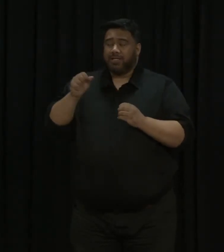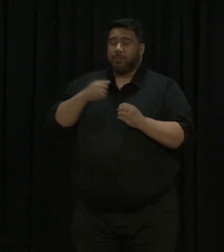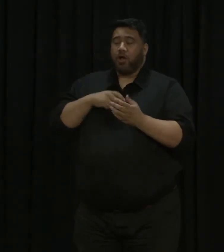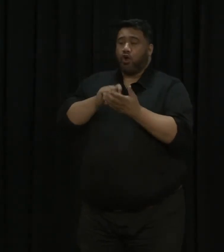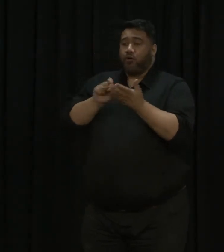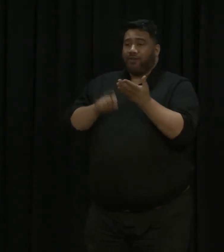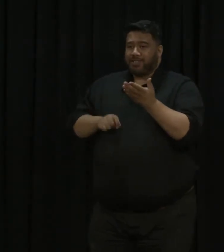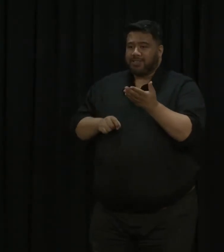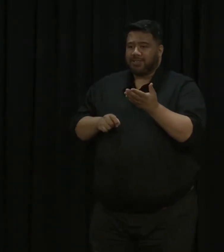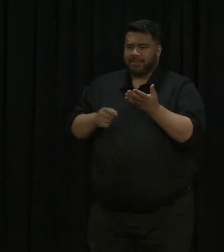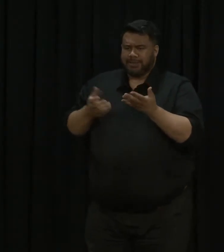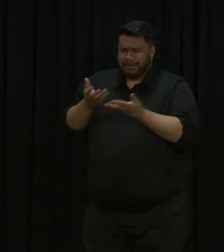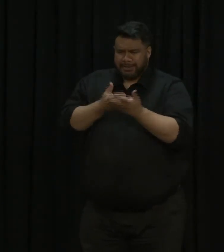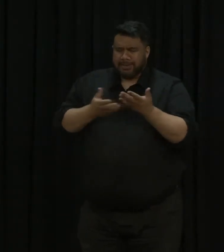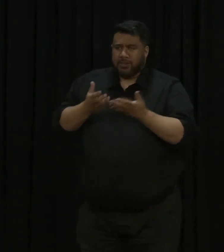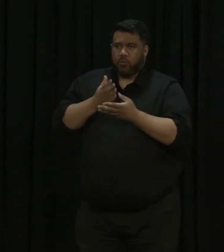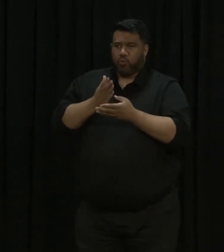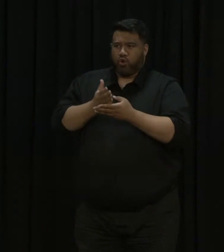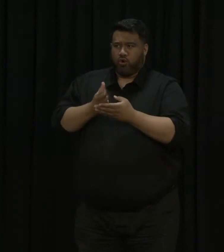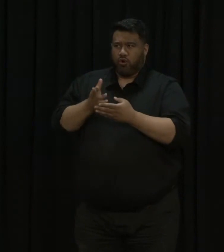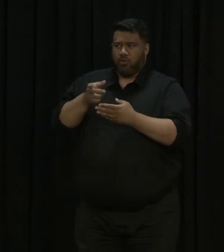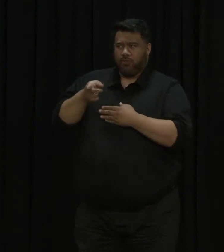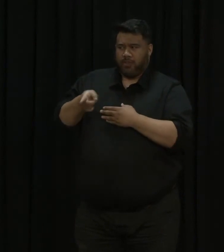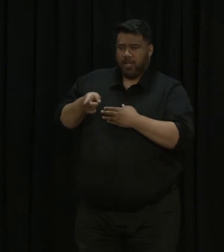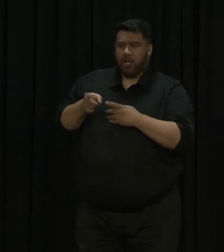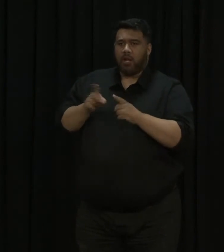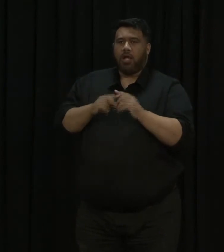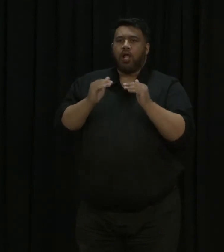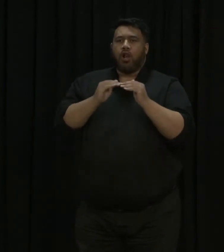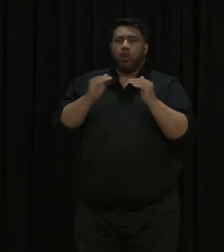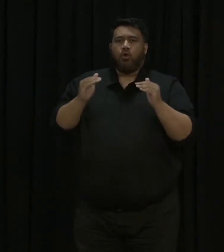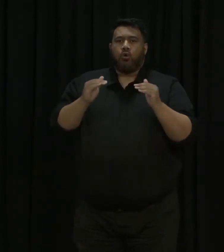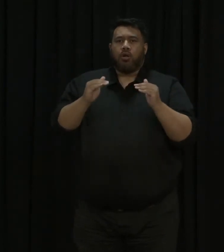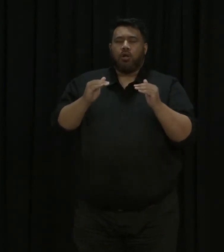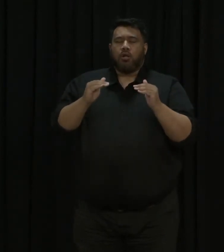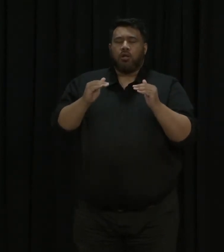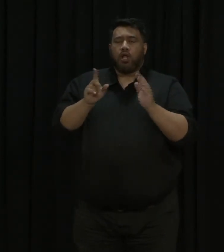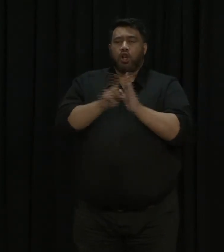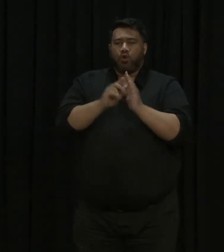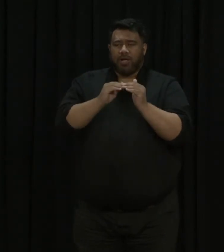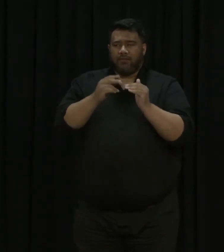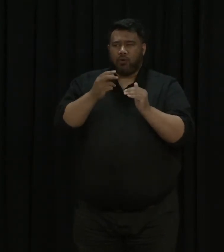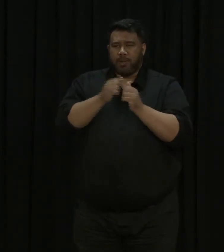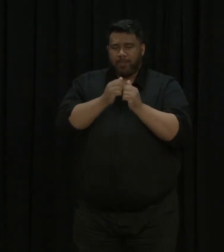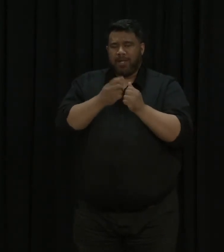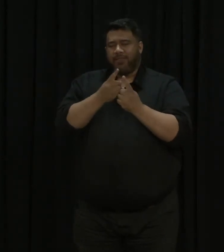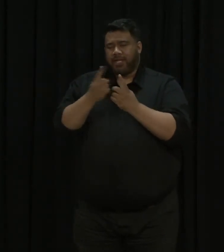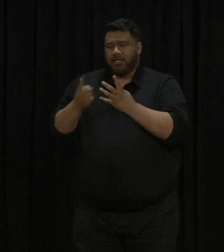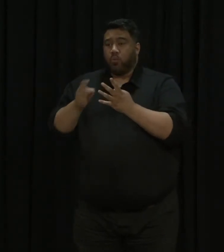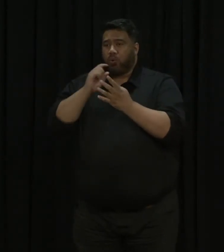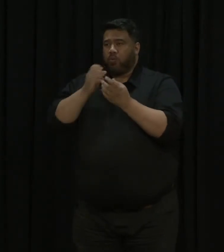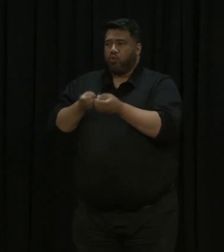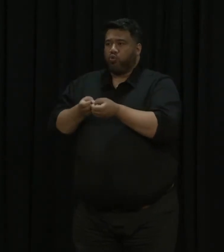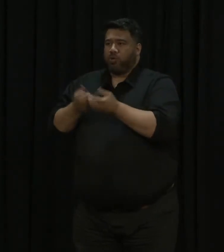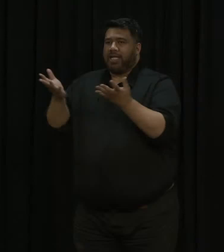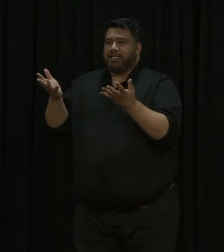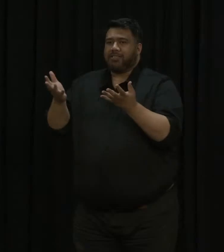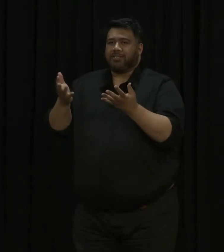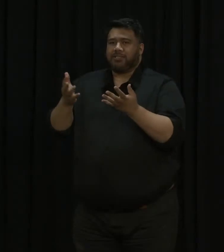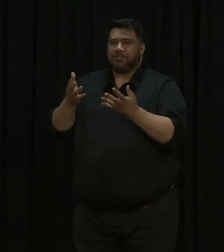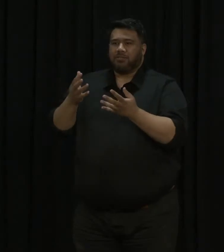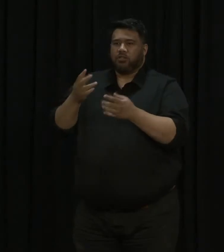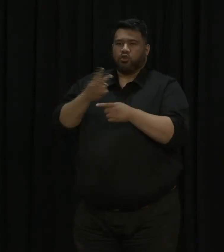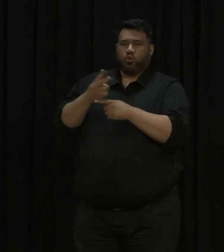releases some of the advice and